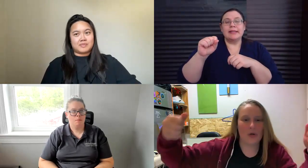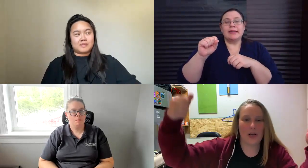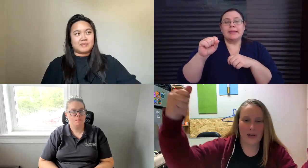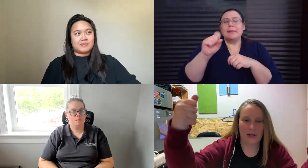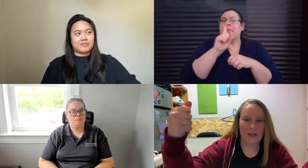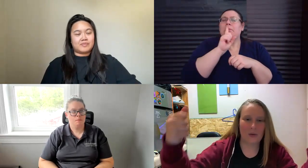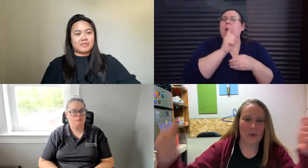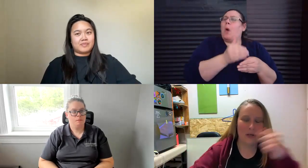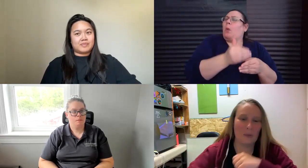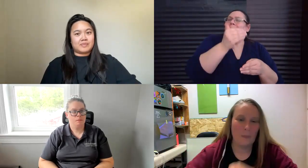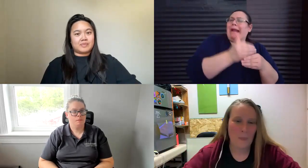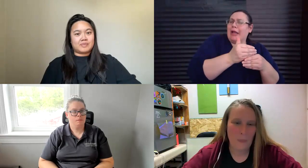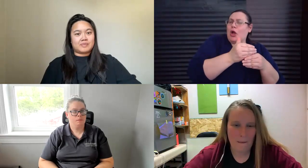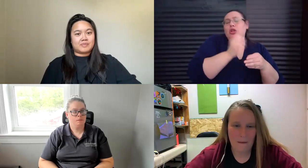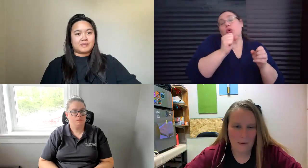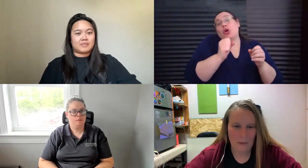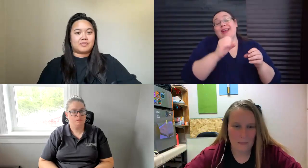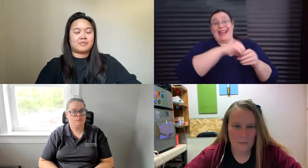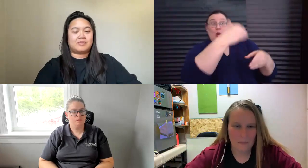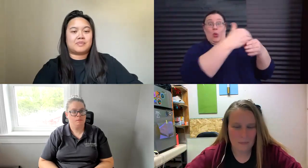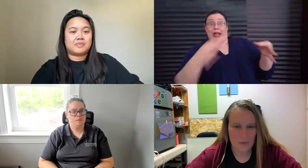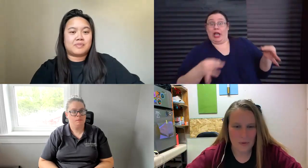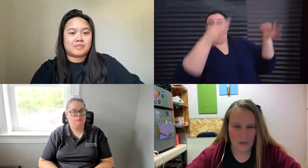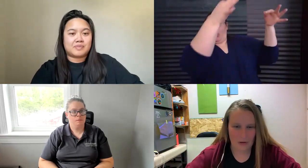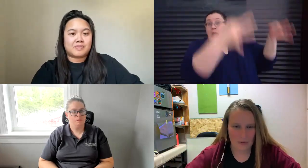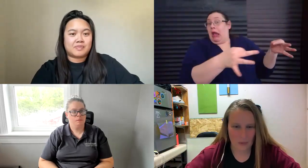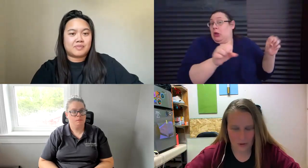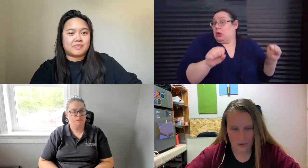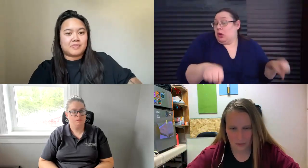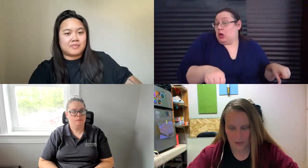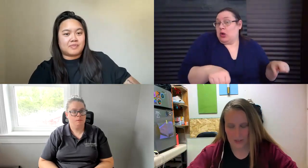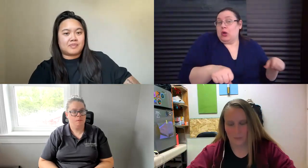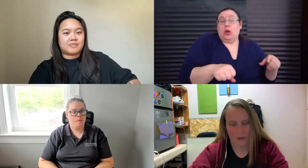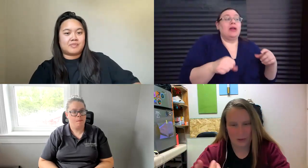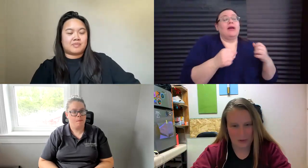you could hang it in a window. So a lot of the work I do is panels.